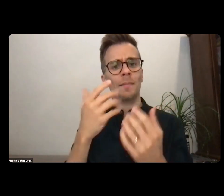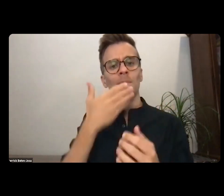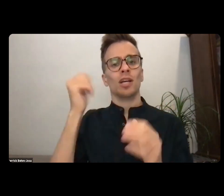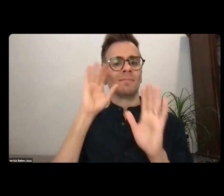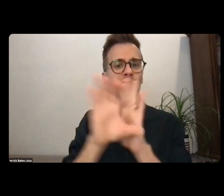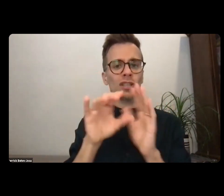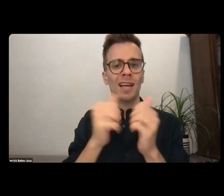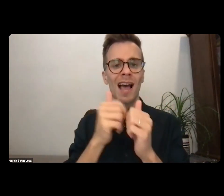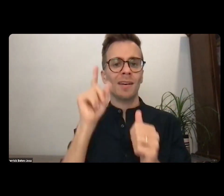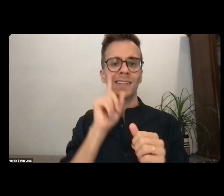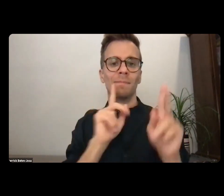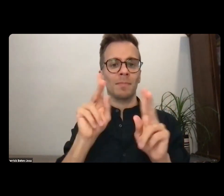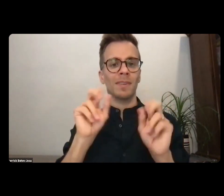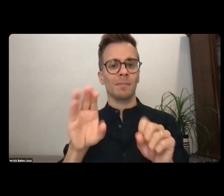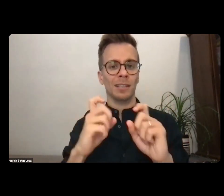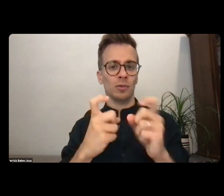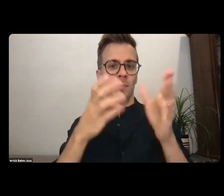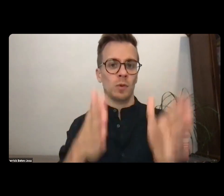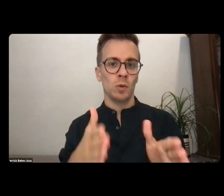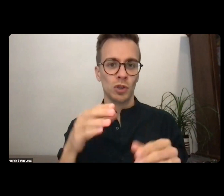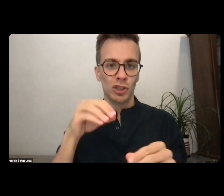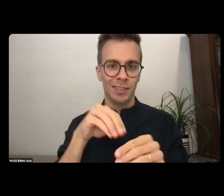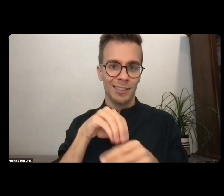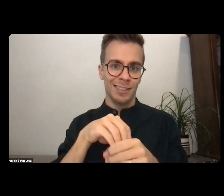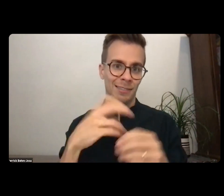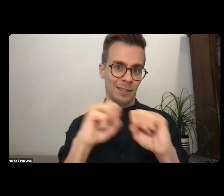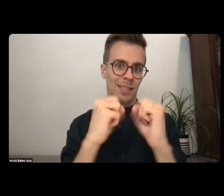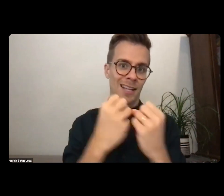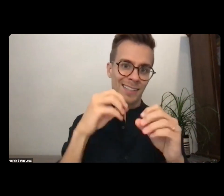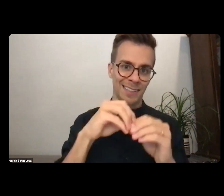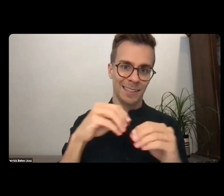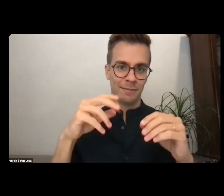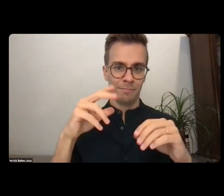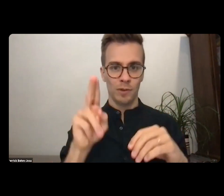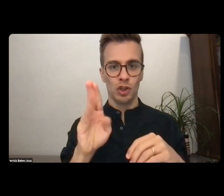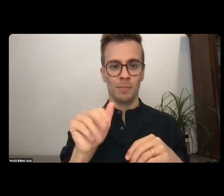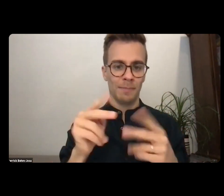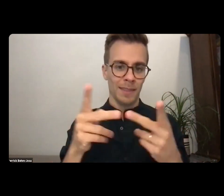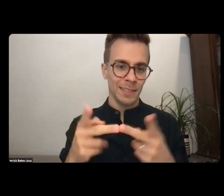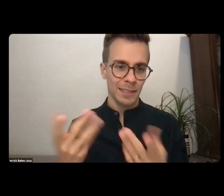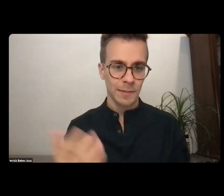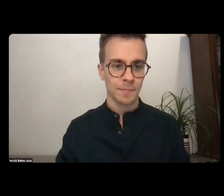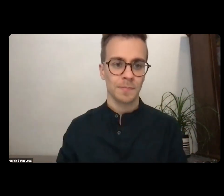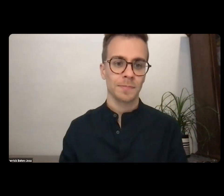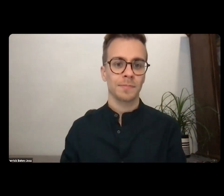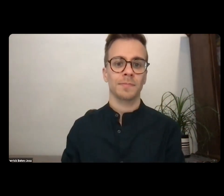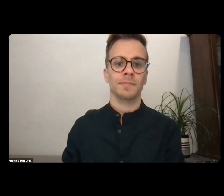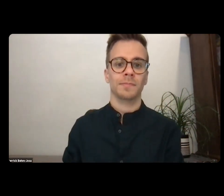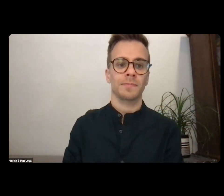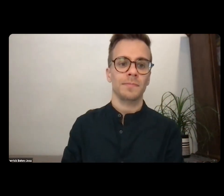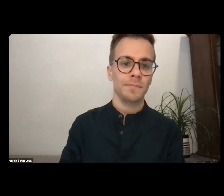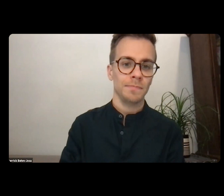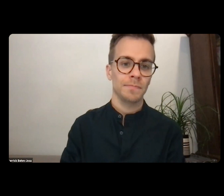Identifying those data points will help us figure out how to really look at the urban